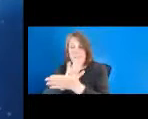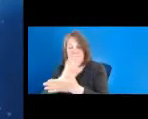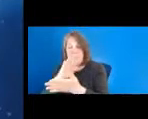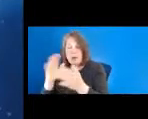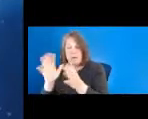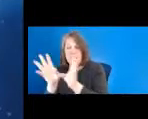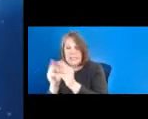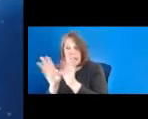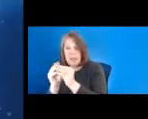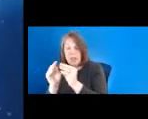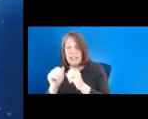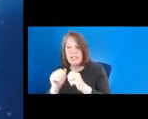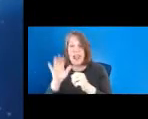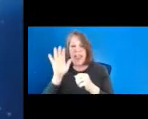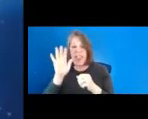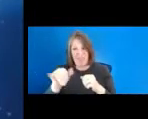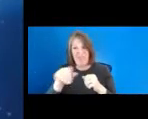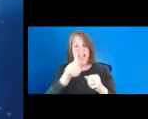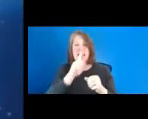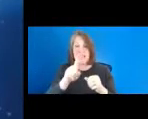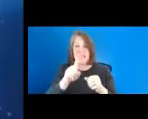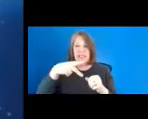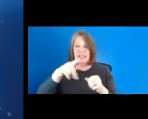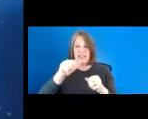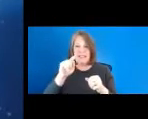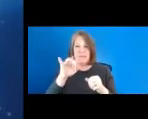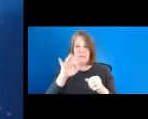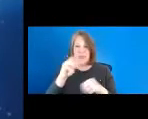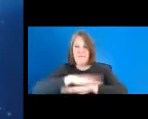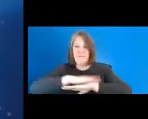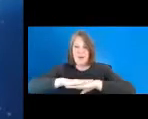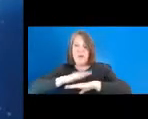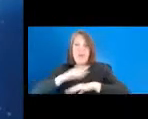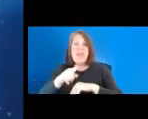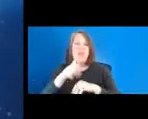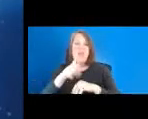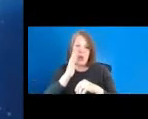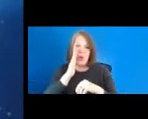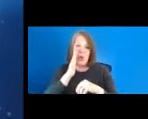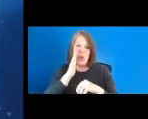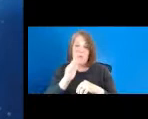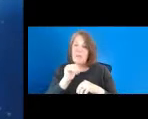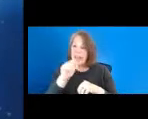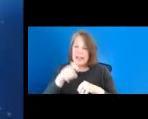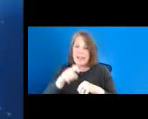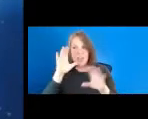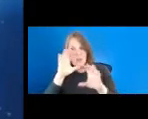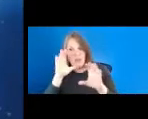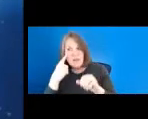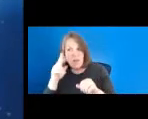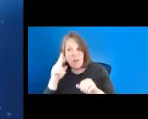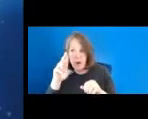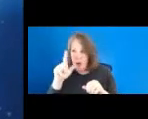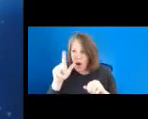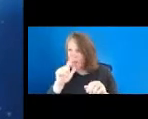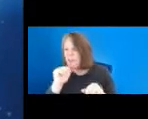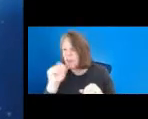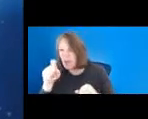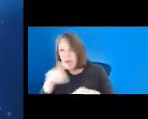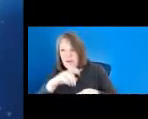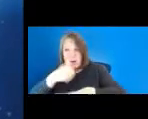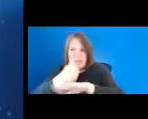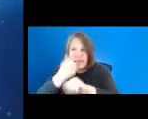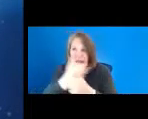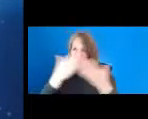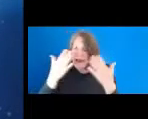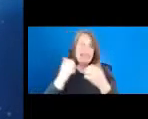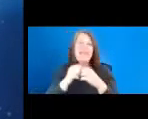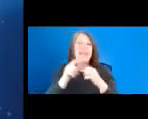16:25:02 that is the platform. You will not need to look for URLs, you don't need to look